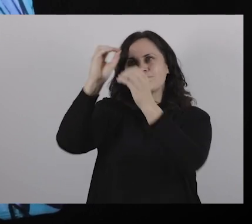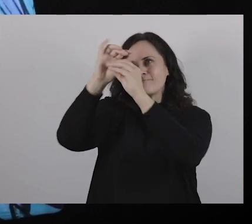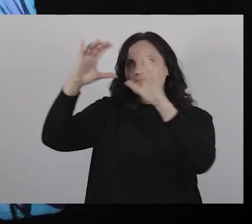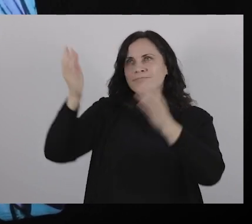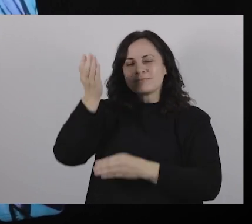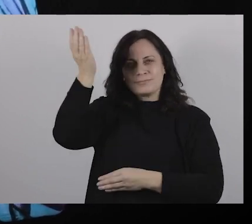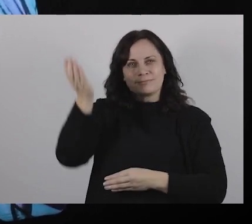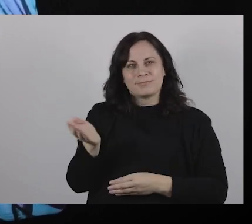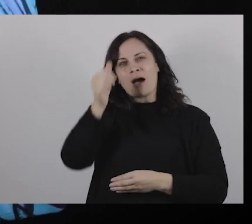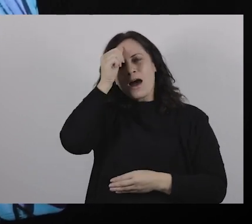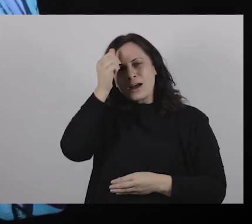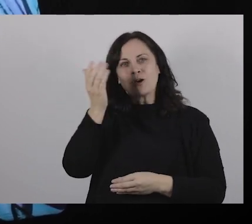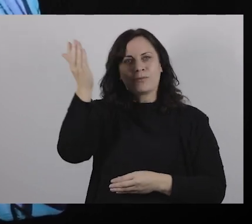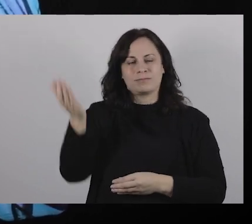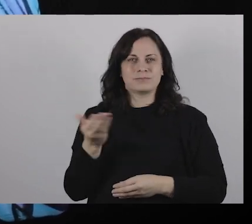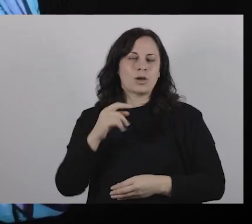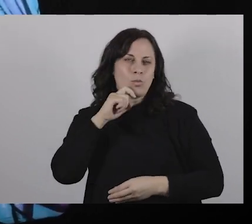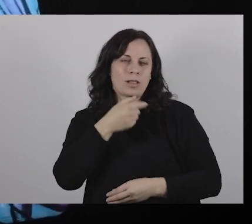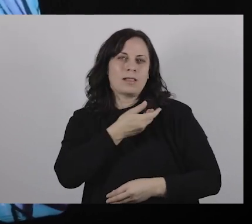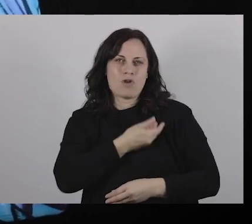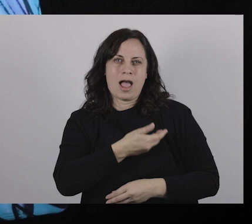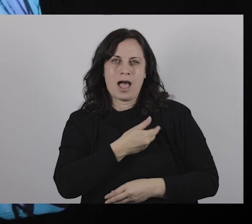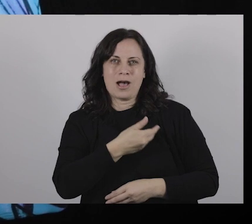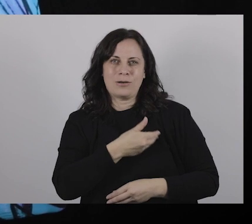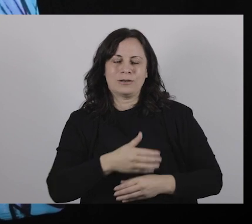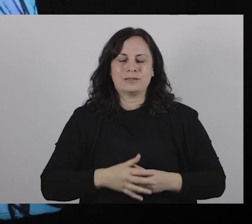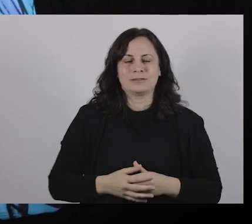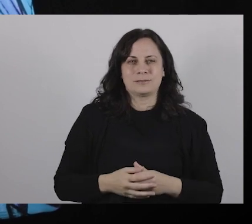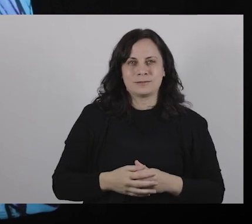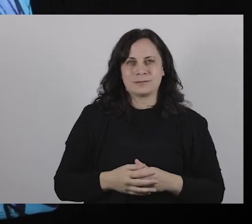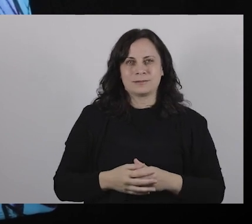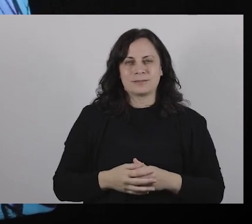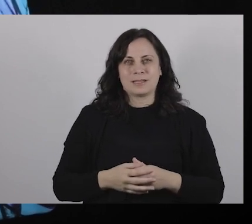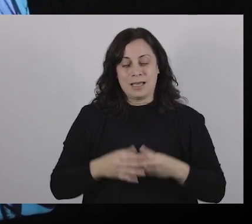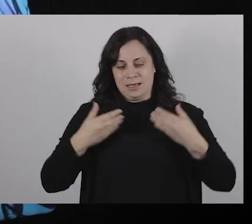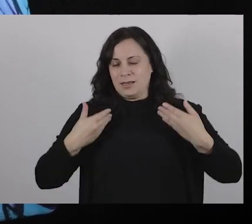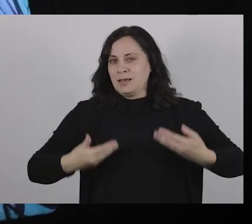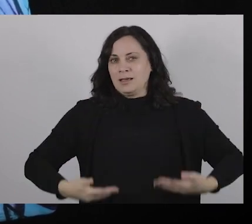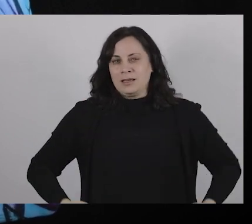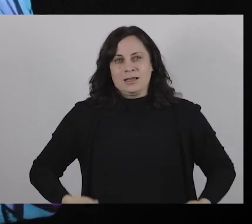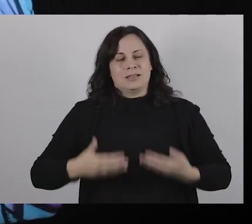and I know that she would be proud. I stand here with gratitude...